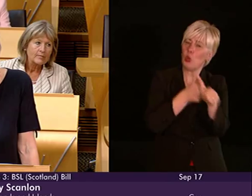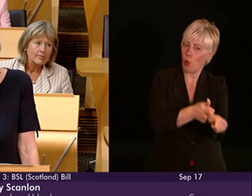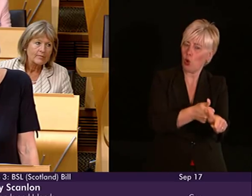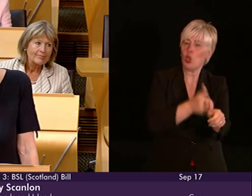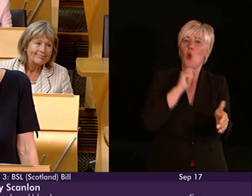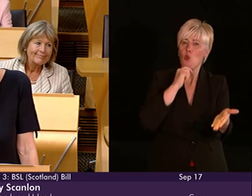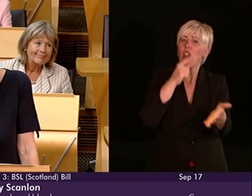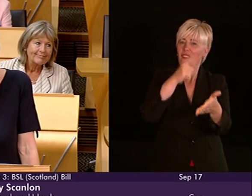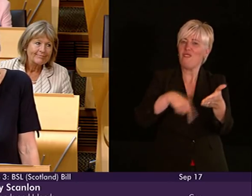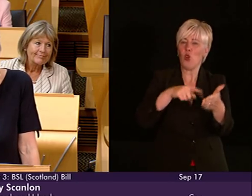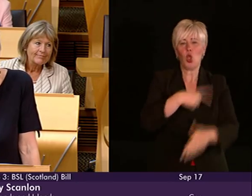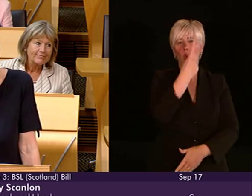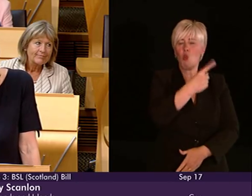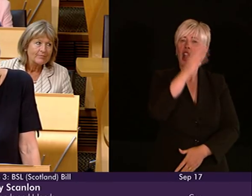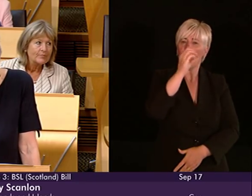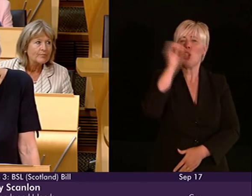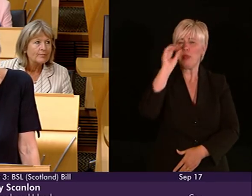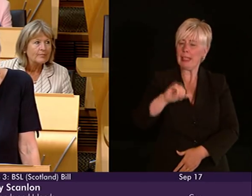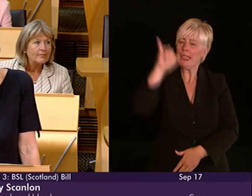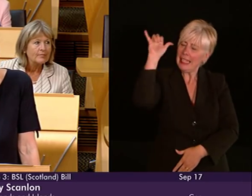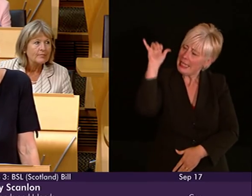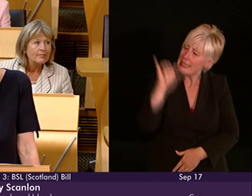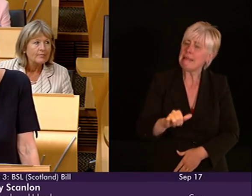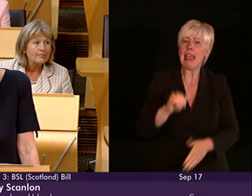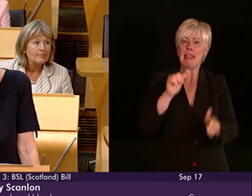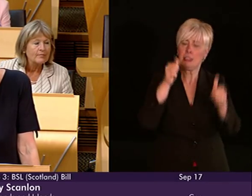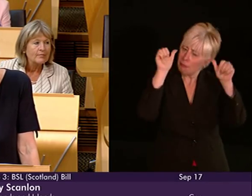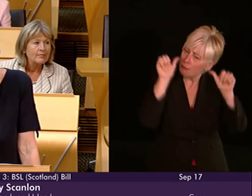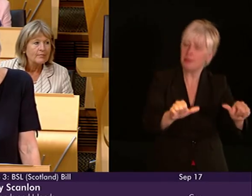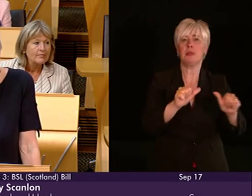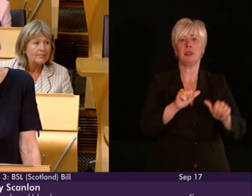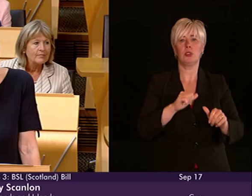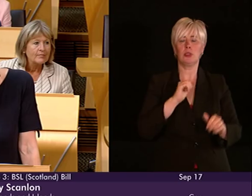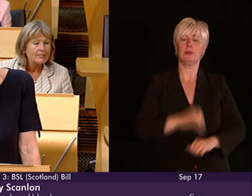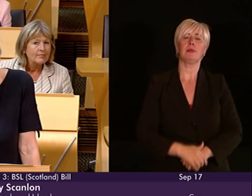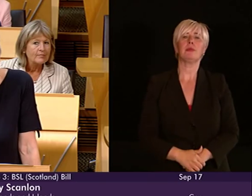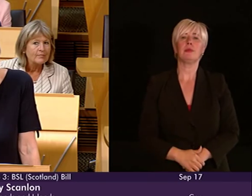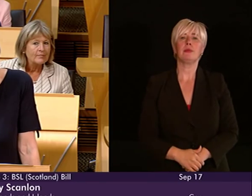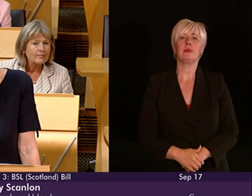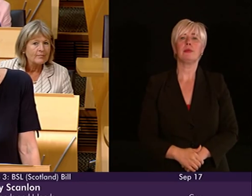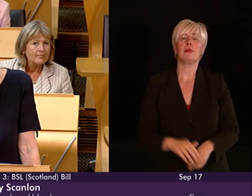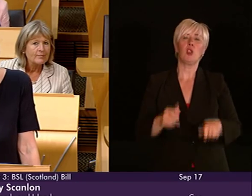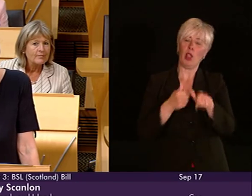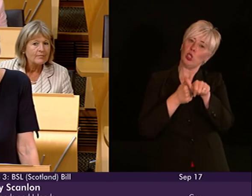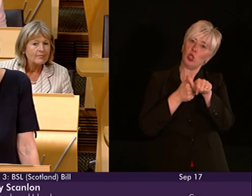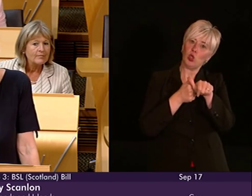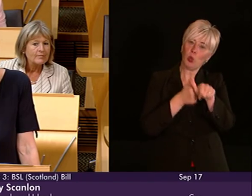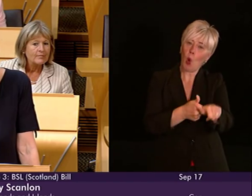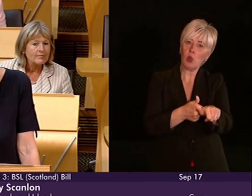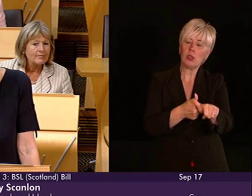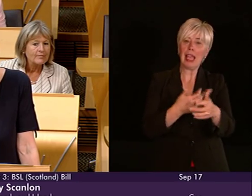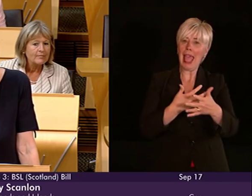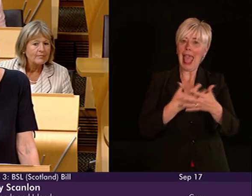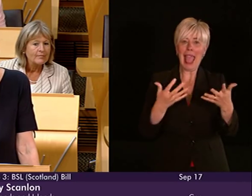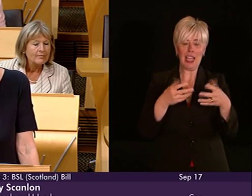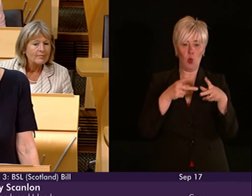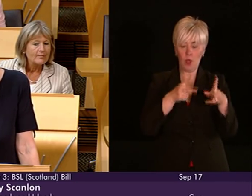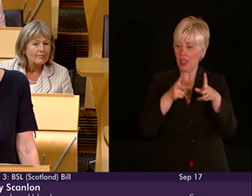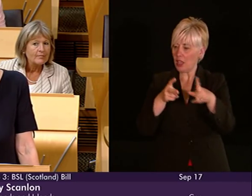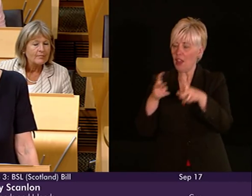100 per cent for it at decision time. We support any measures to assist deaf people and their